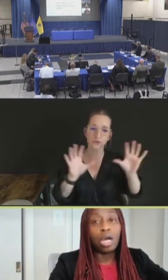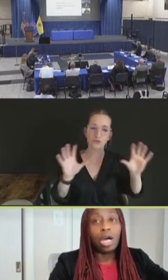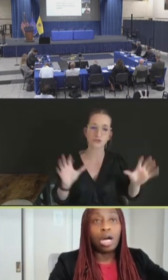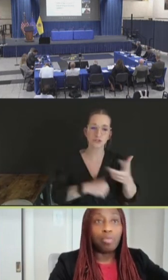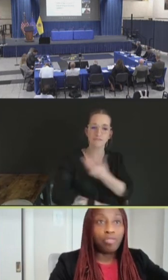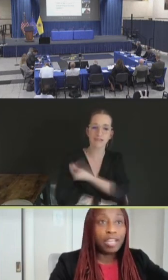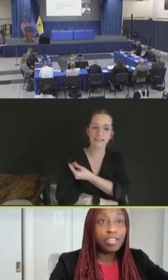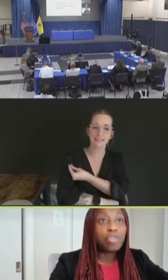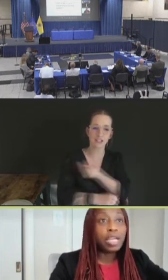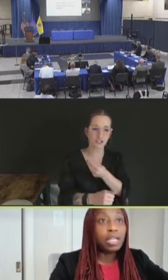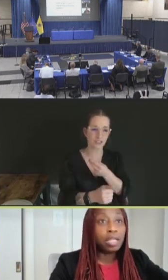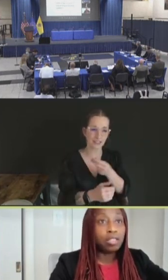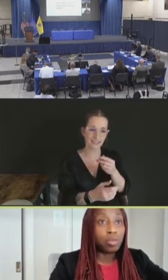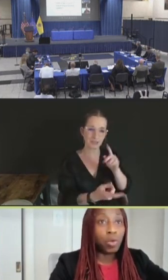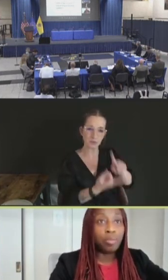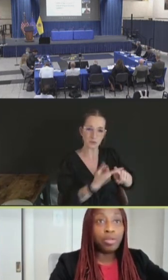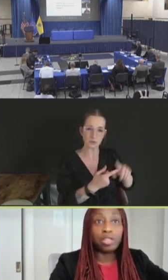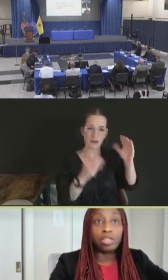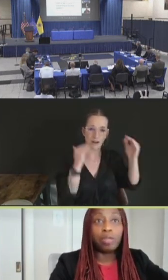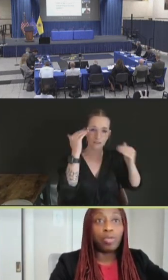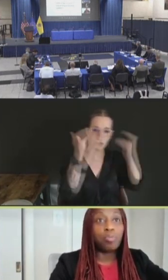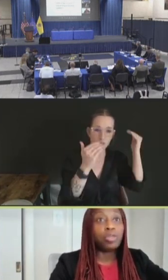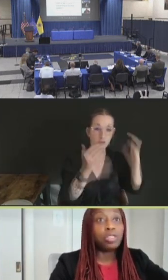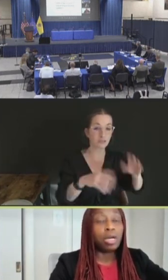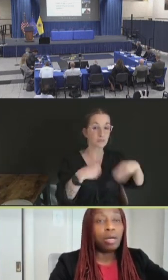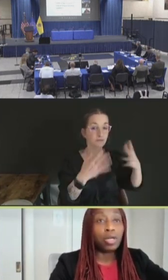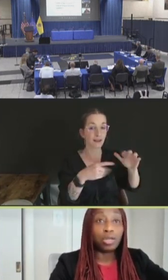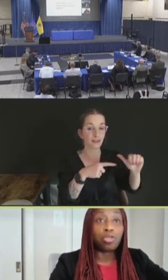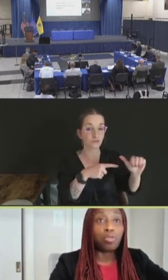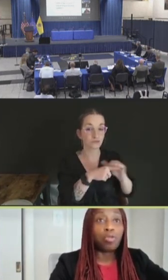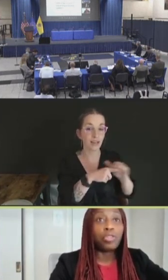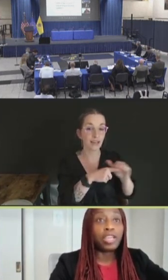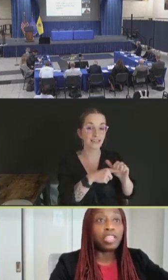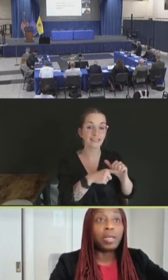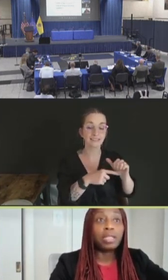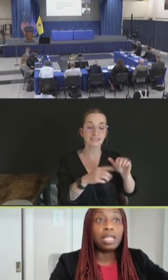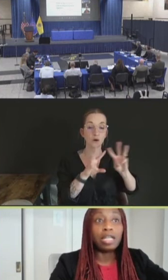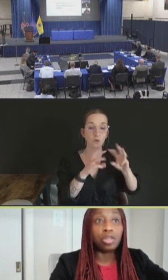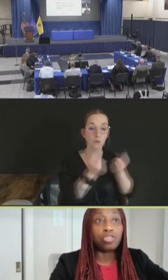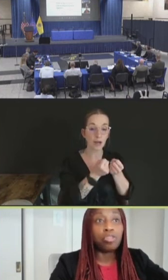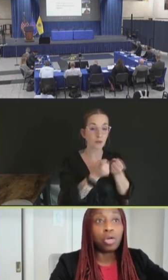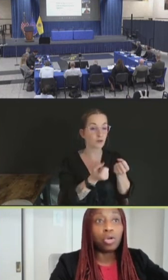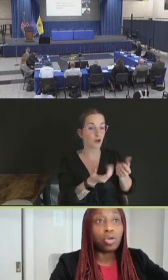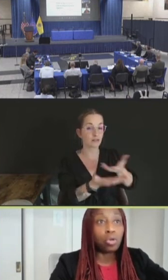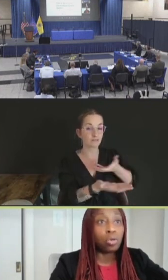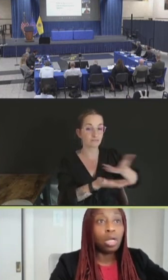provided trainings and webinars and also promote the expanded adult pneumococcal,